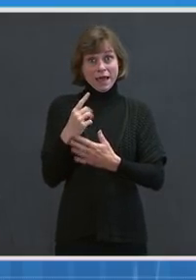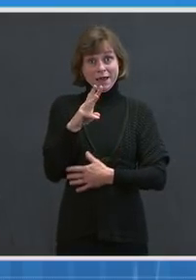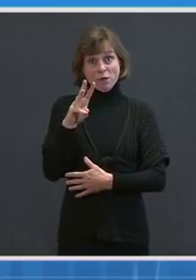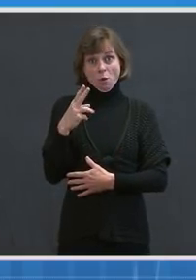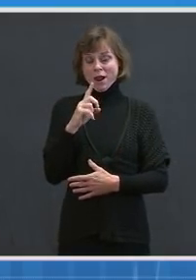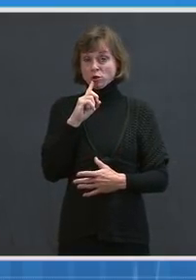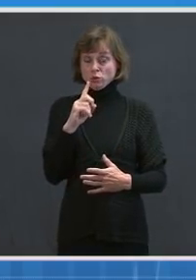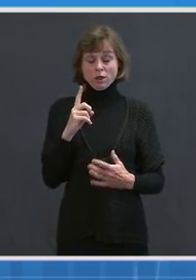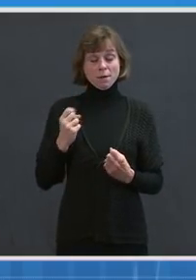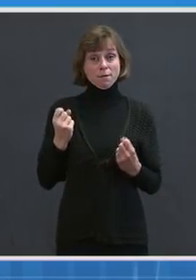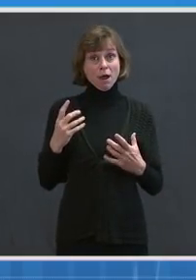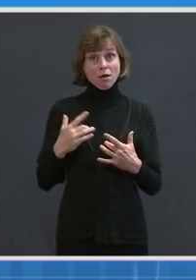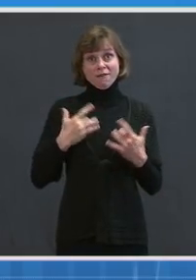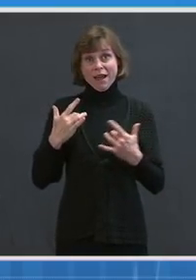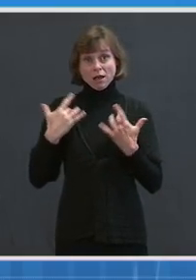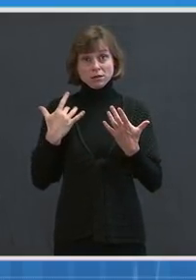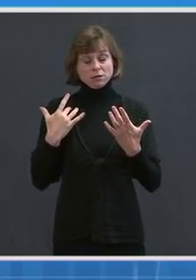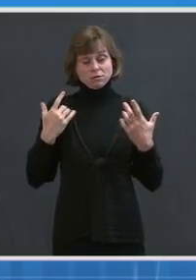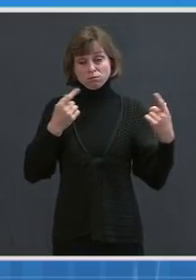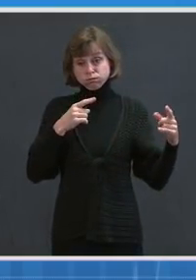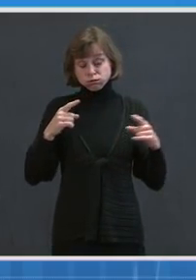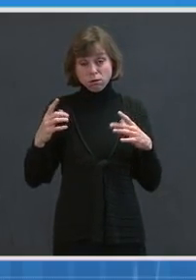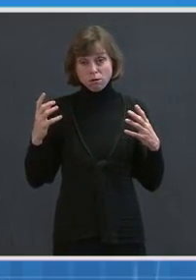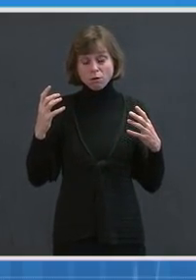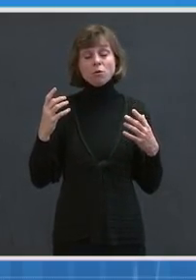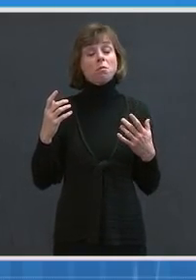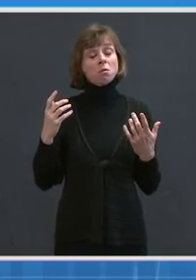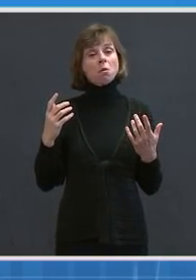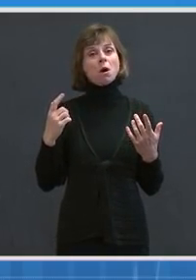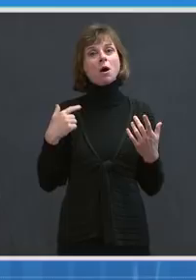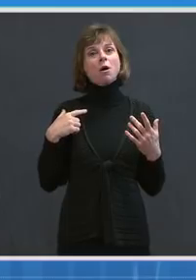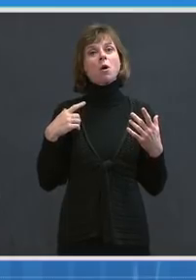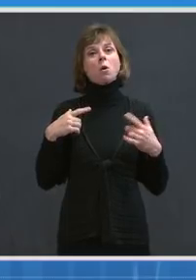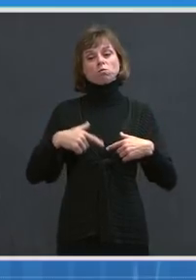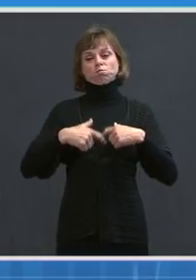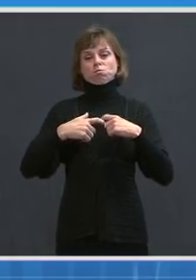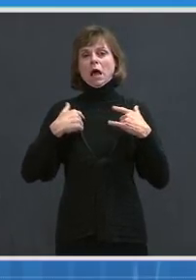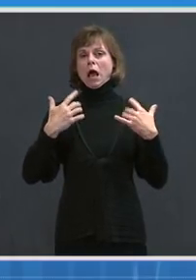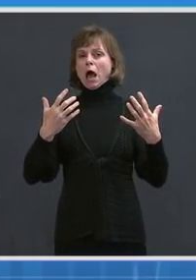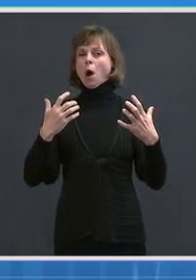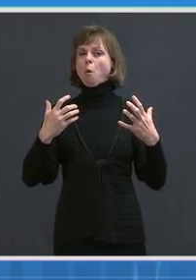I want to take a moment to step back and remind people where we've come from and where we're going.